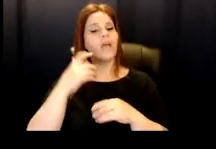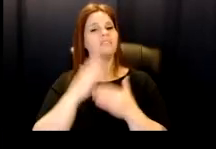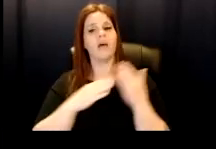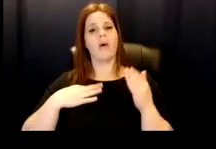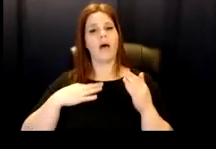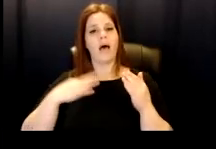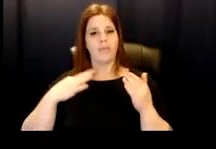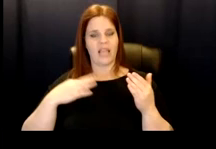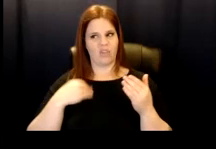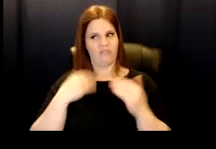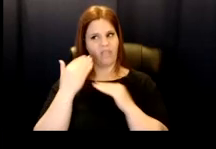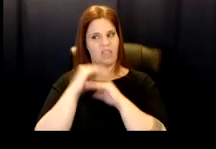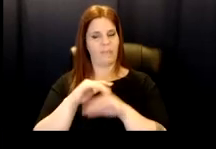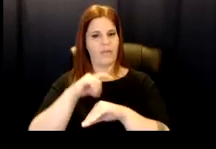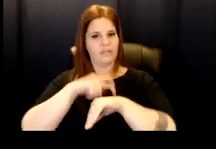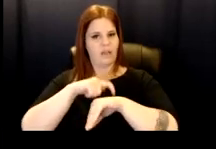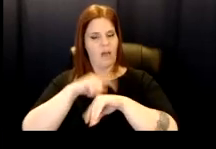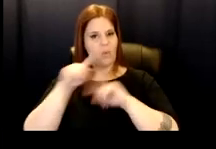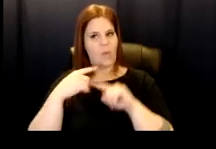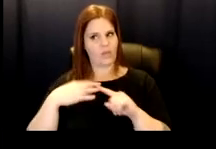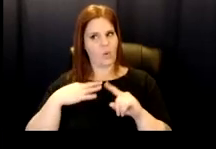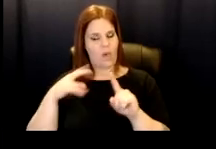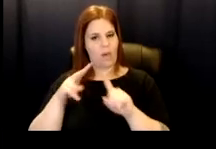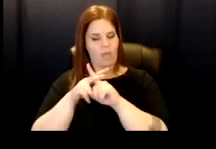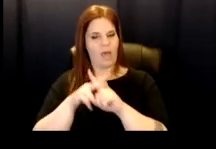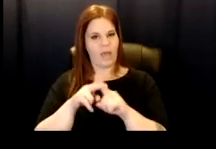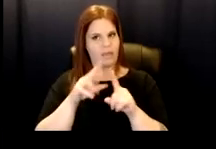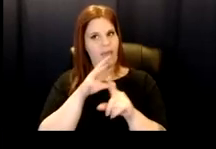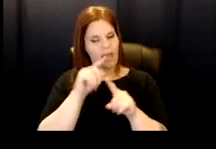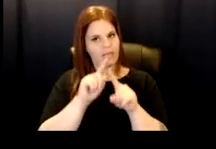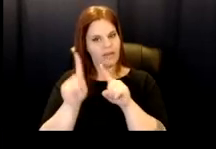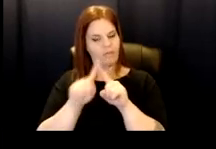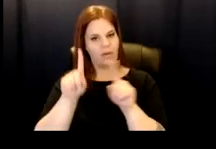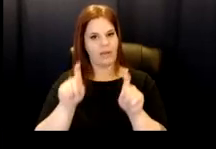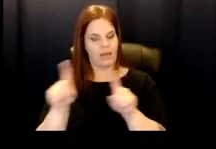limited time on applying and the various tests provided, have there been any lawsuits about